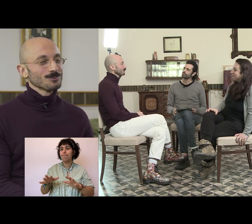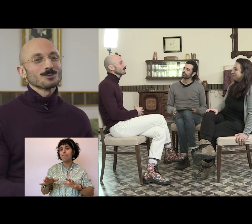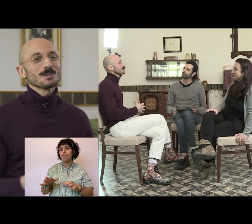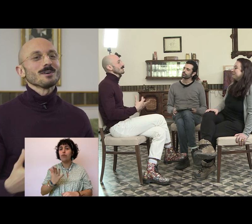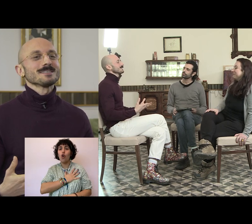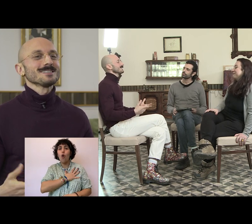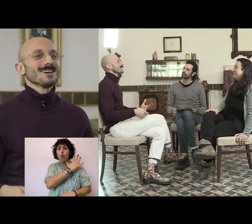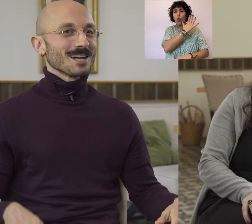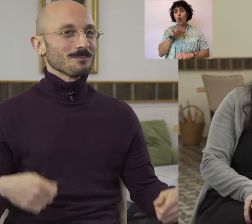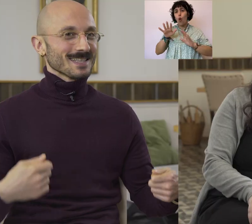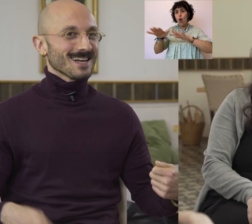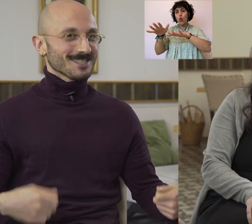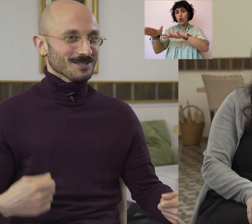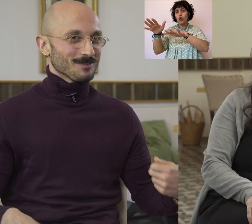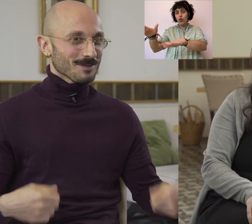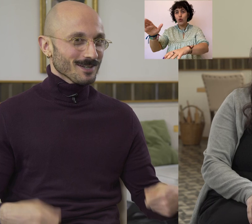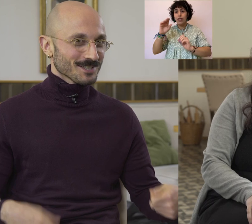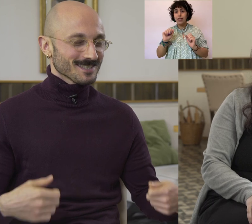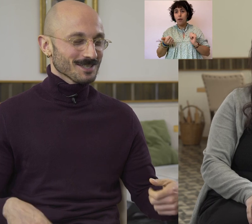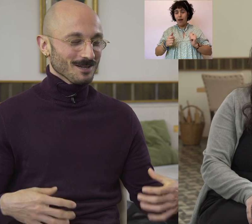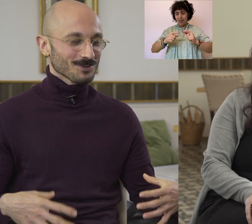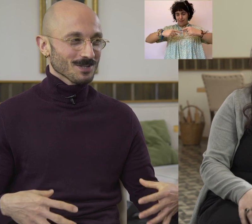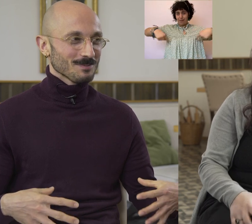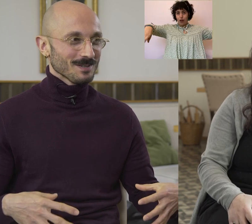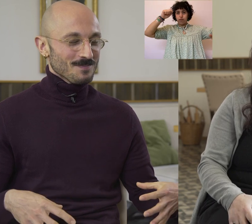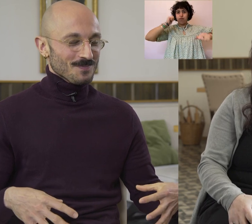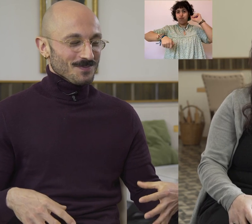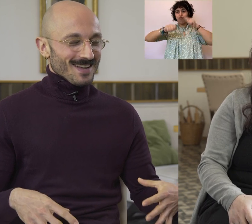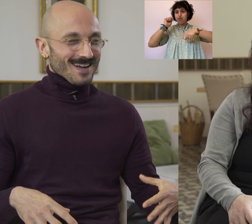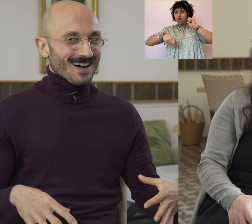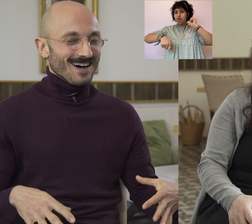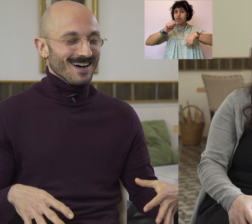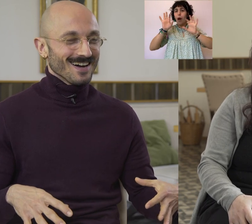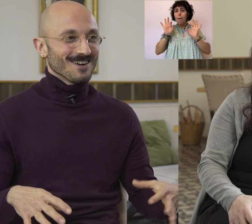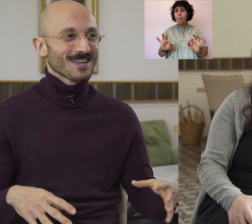In Pride Walks when the drums start to sound,